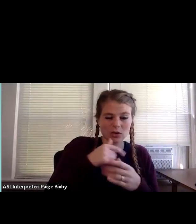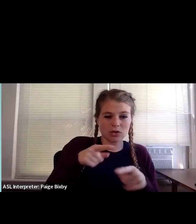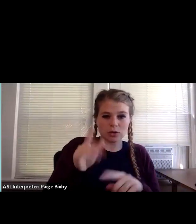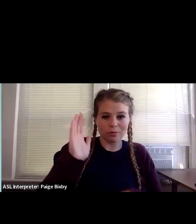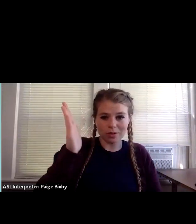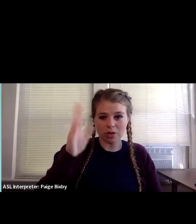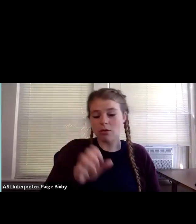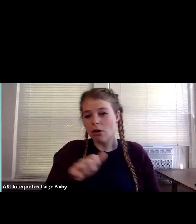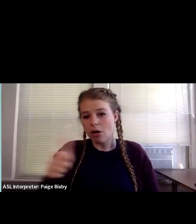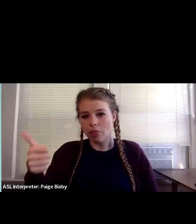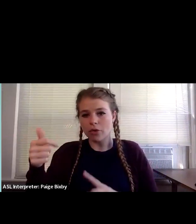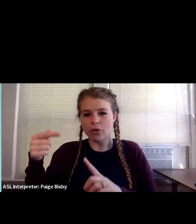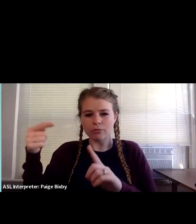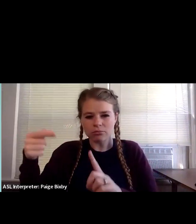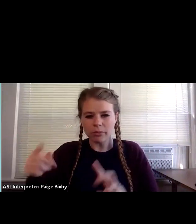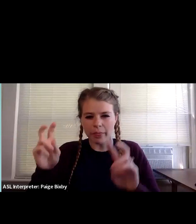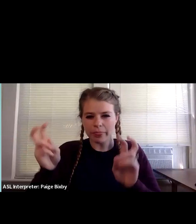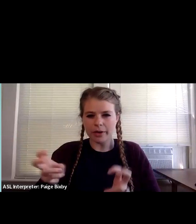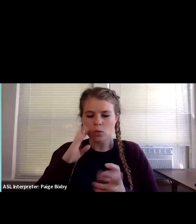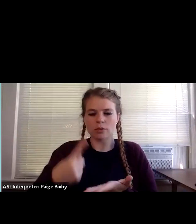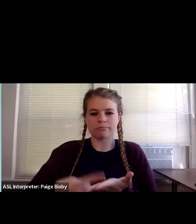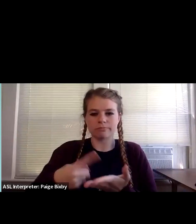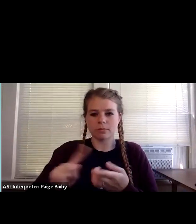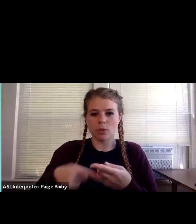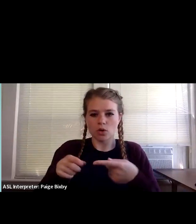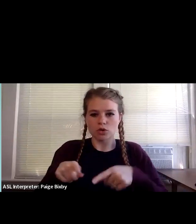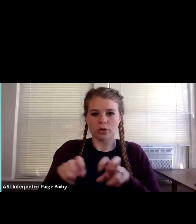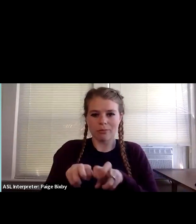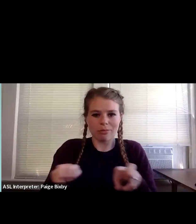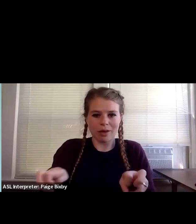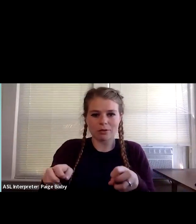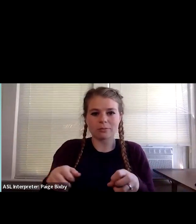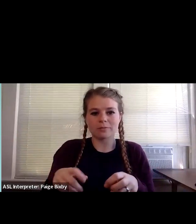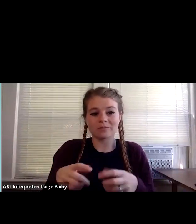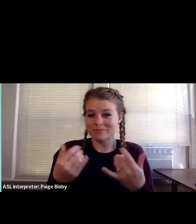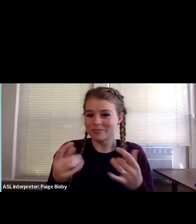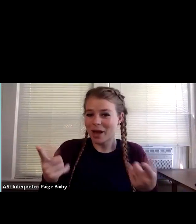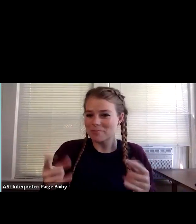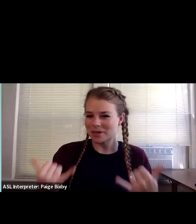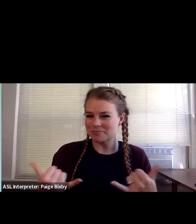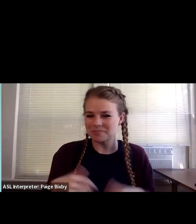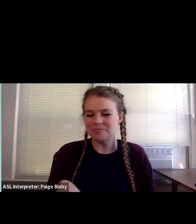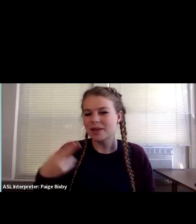we're gonna talk about in the panel discussion, which we'll have now. So Hillary and Shawn,